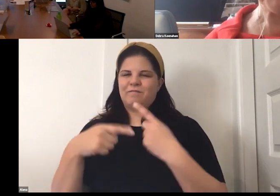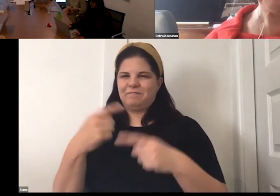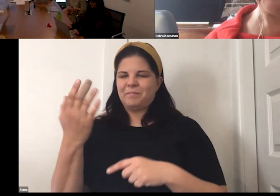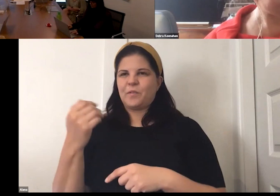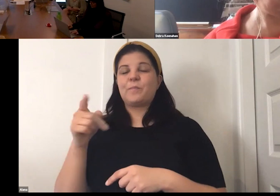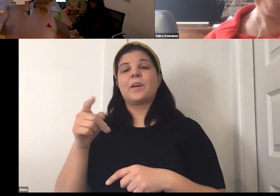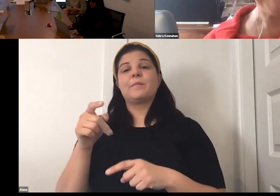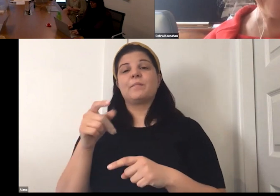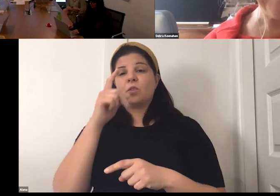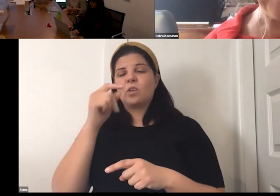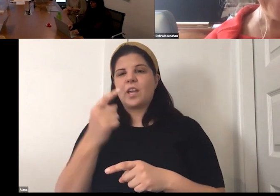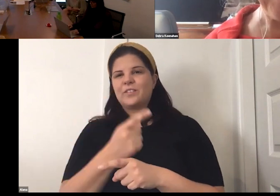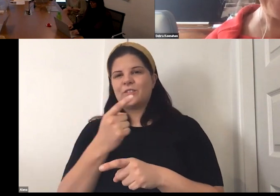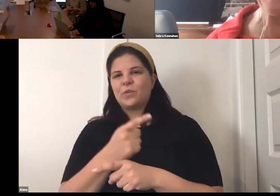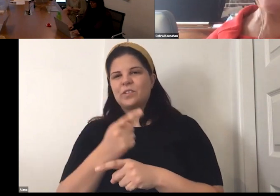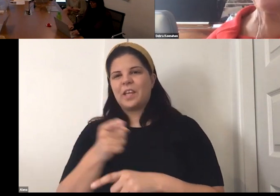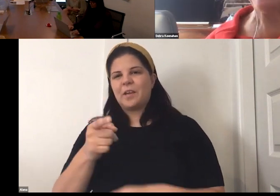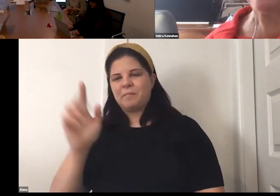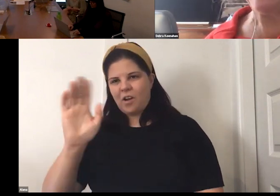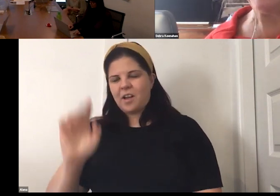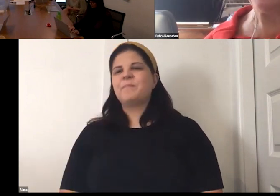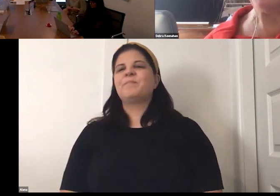Hello, I'm here.